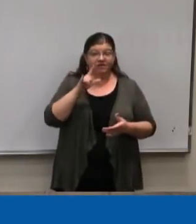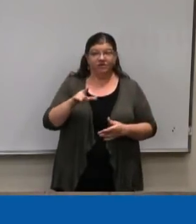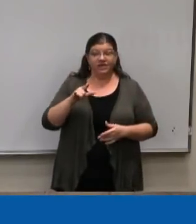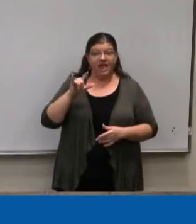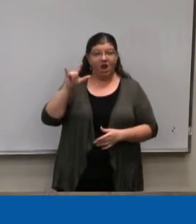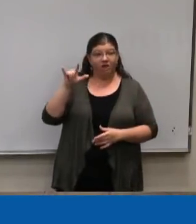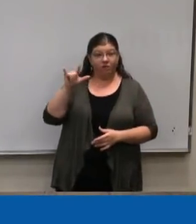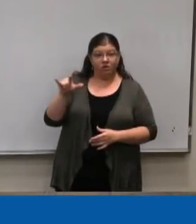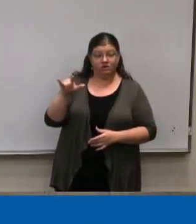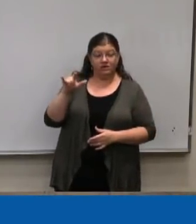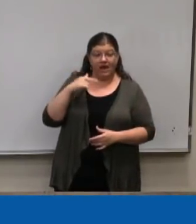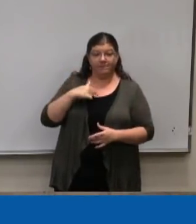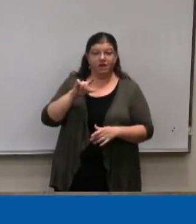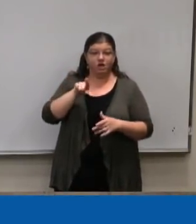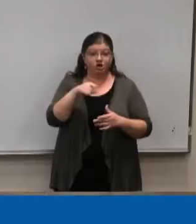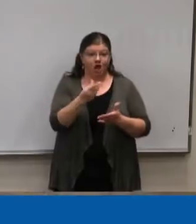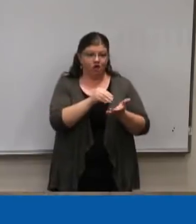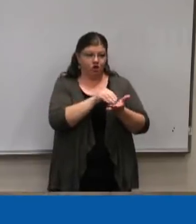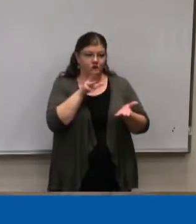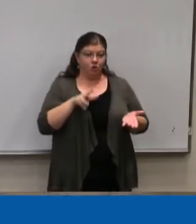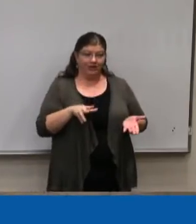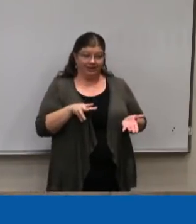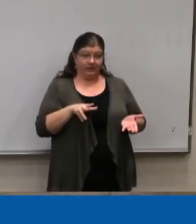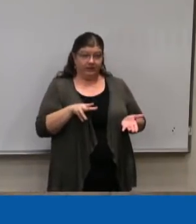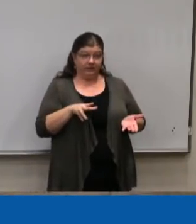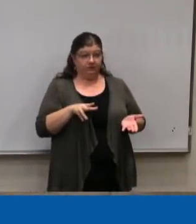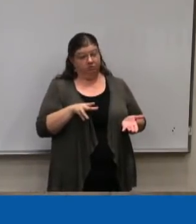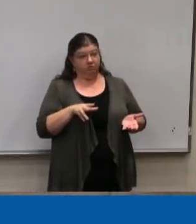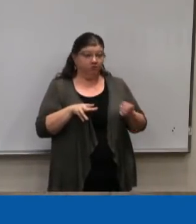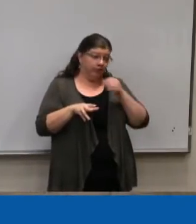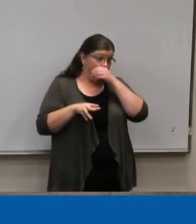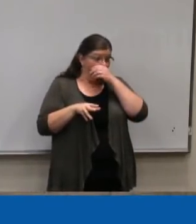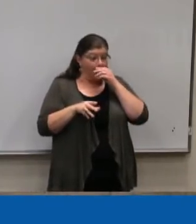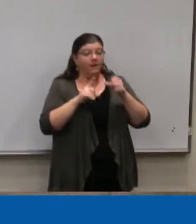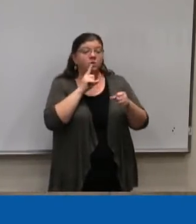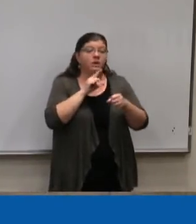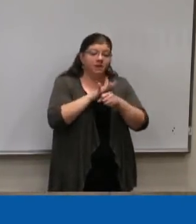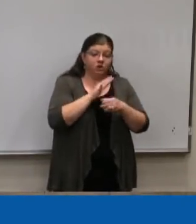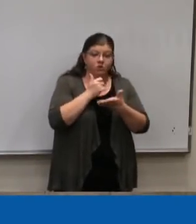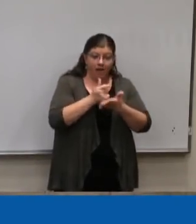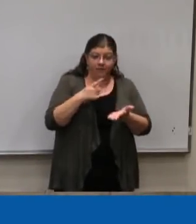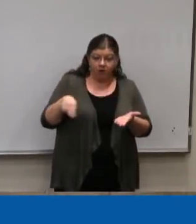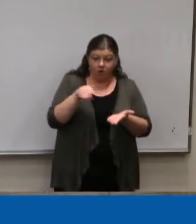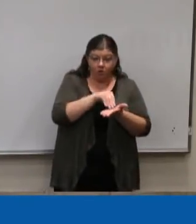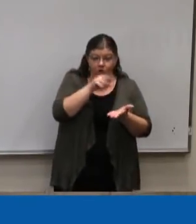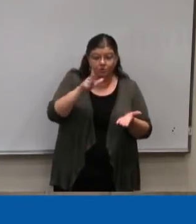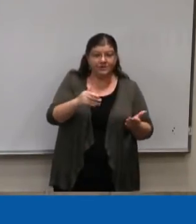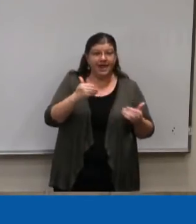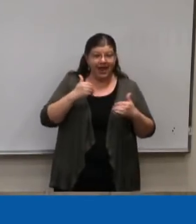where it's just the students only but we're committed to helping the students have the kind of memory